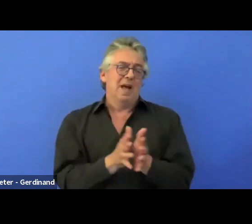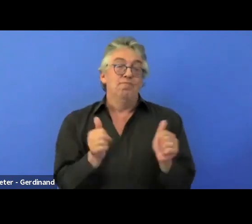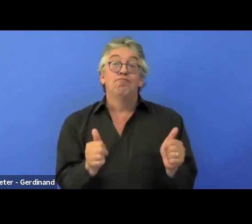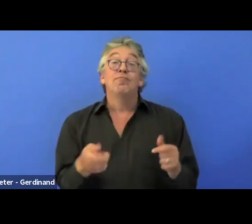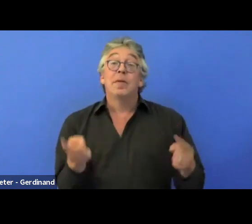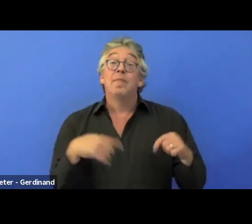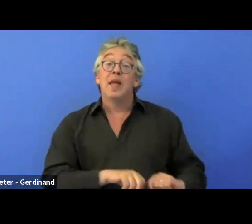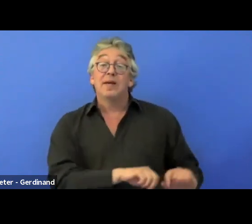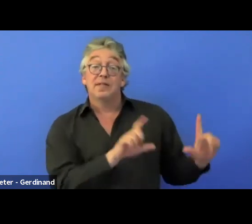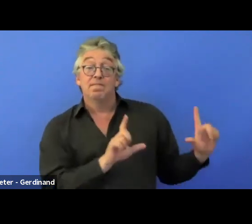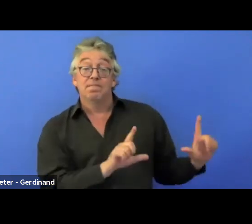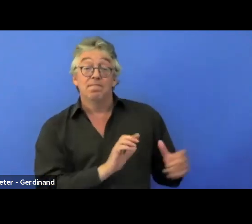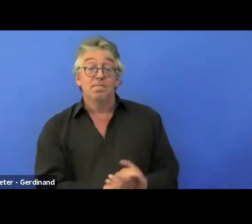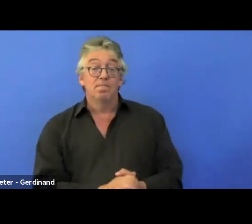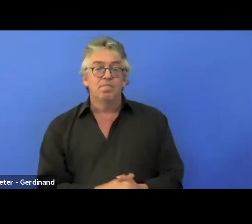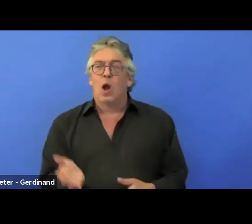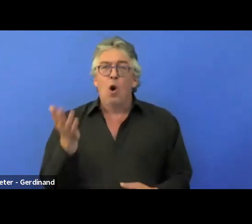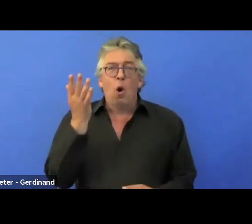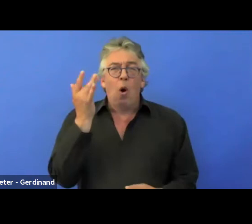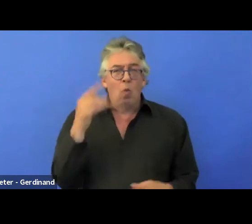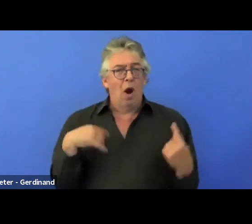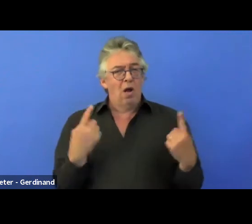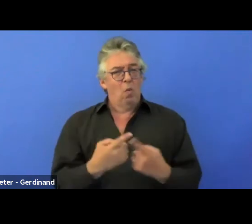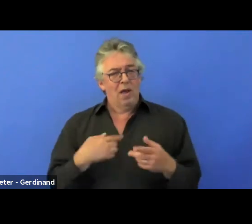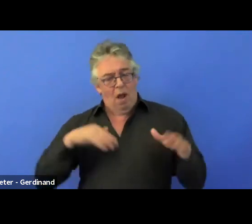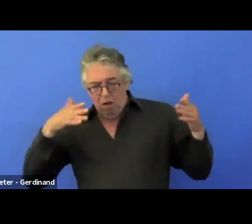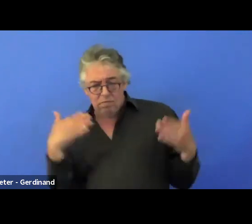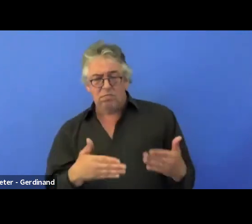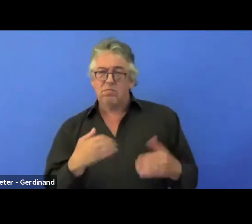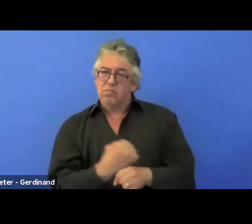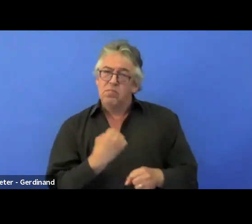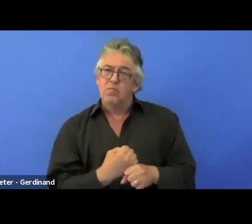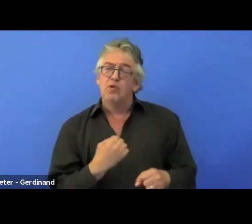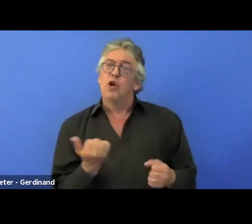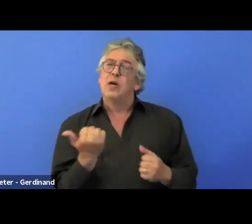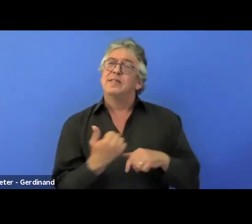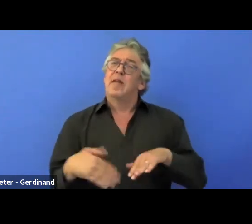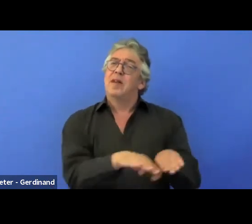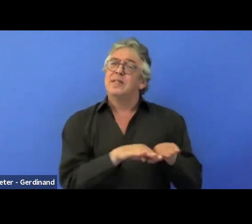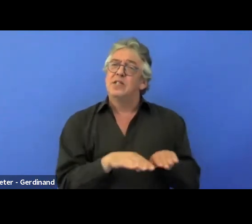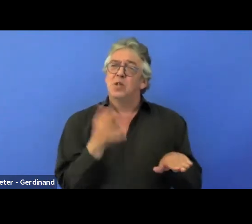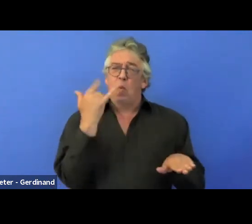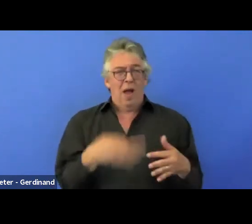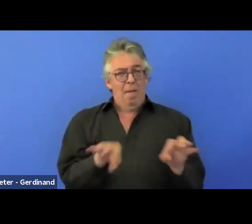So, why do we work on standardisation? Why is this important for persons with disabilities?